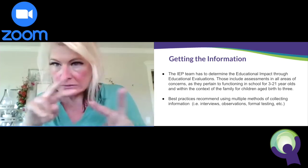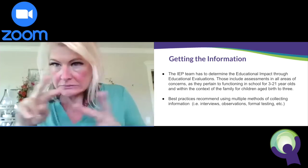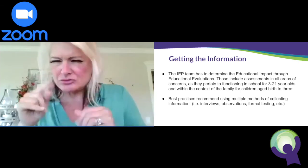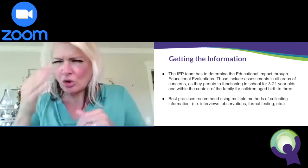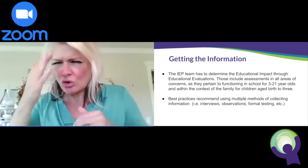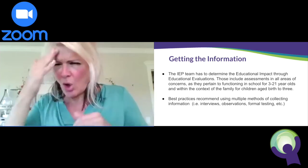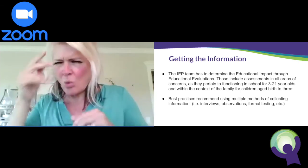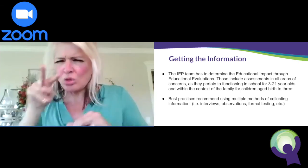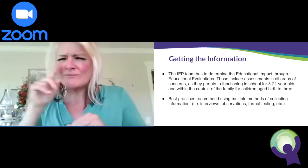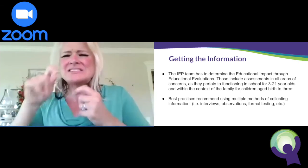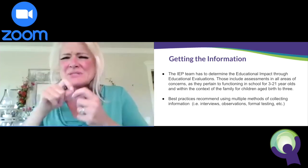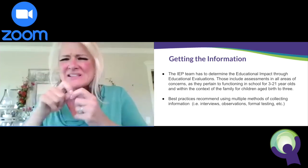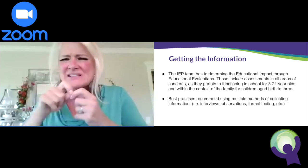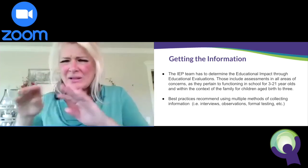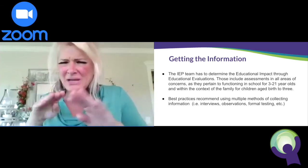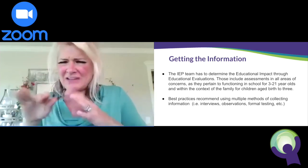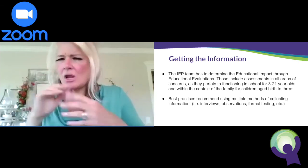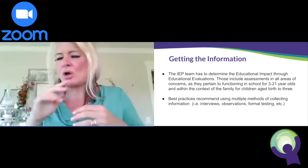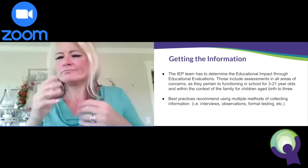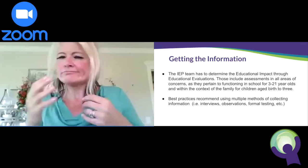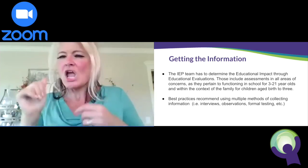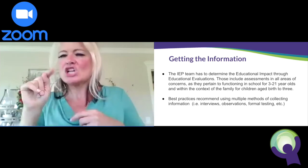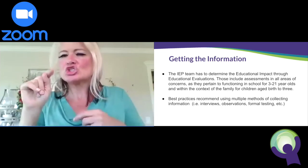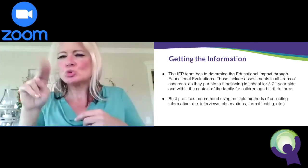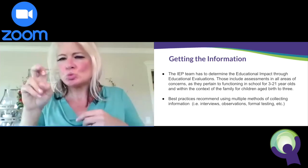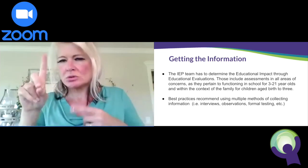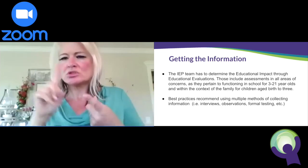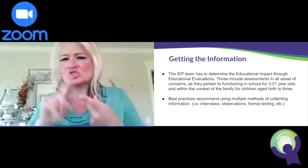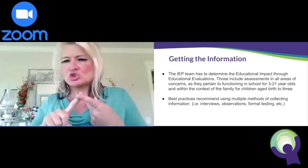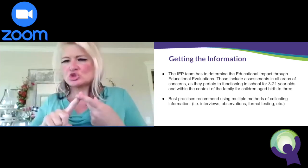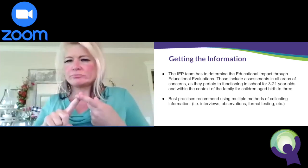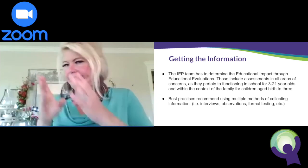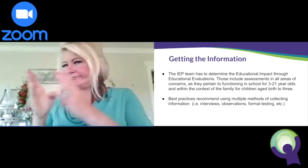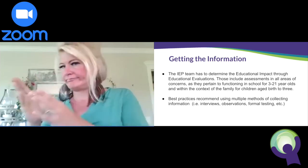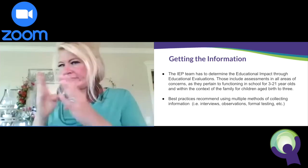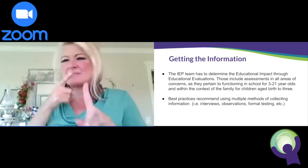We have to have a trained eye for these kids and looking for specific behaviors